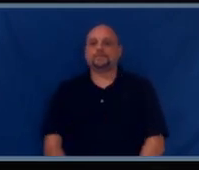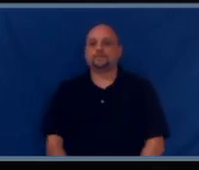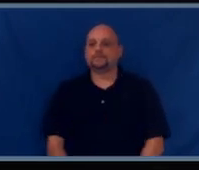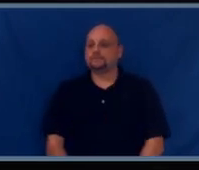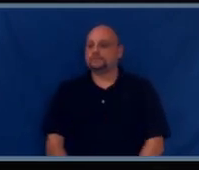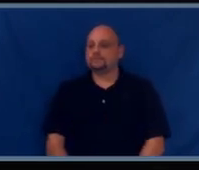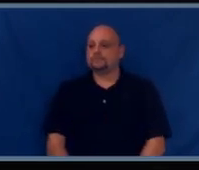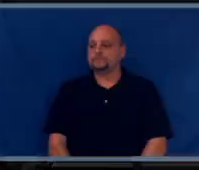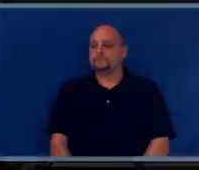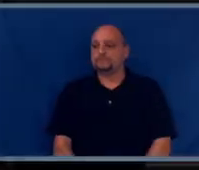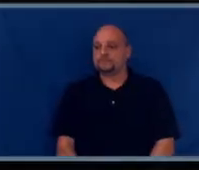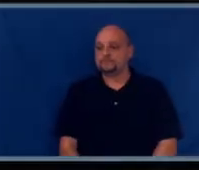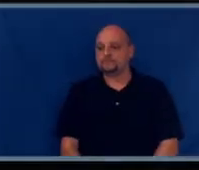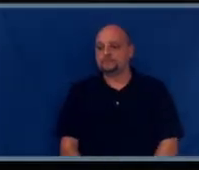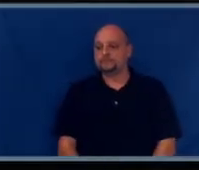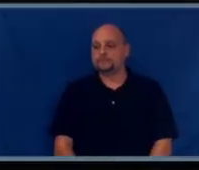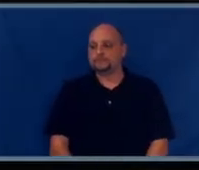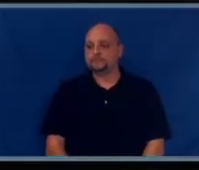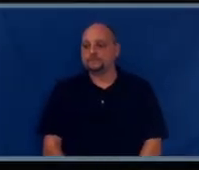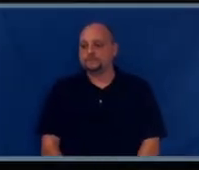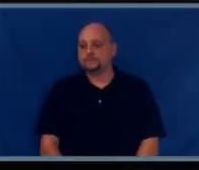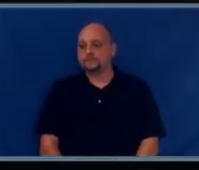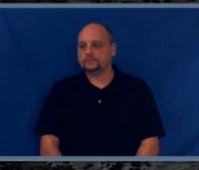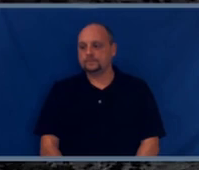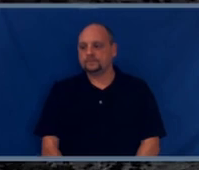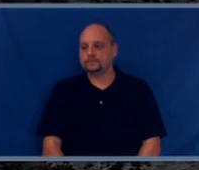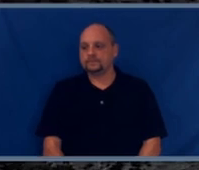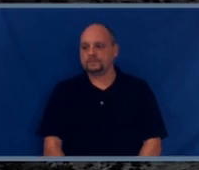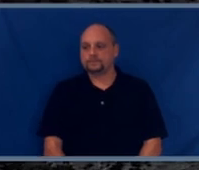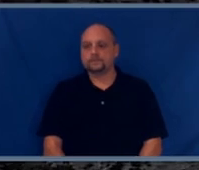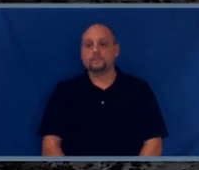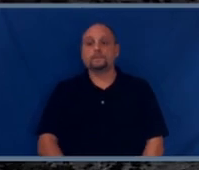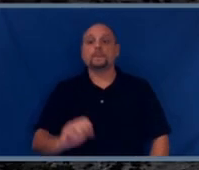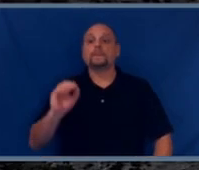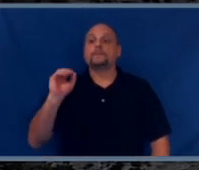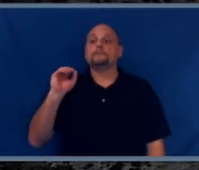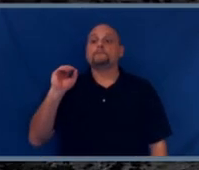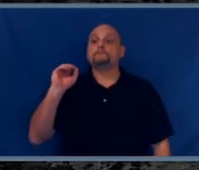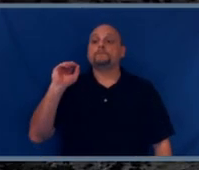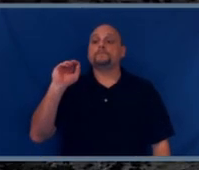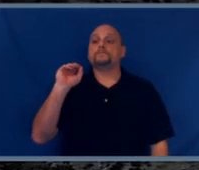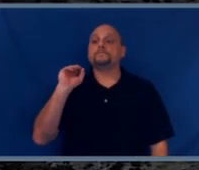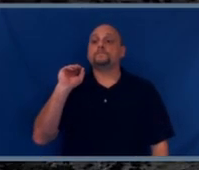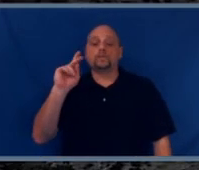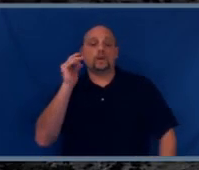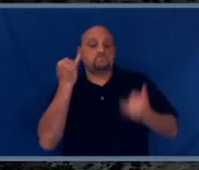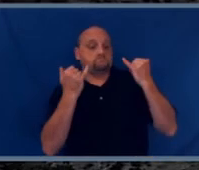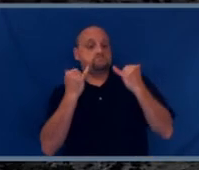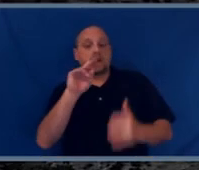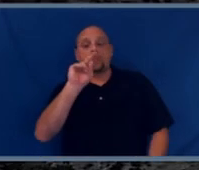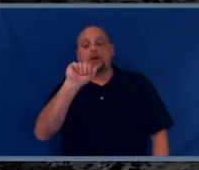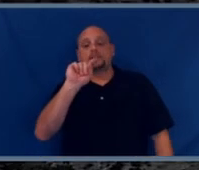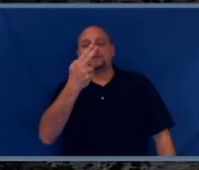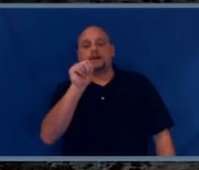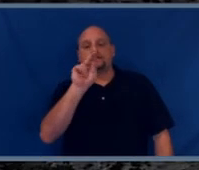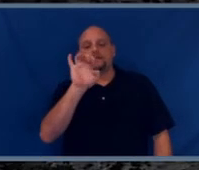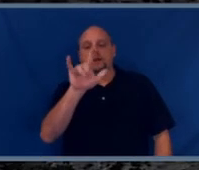THERE YOU HAVE IT. SO, NATHANIEL ON TWITTER ASKS, IT WAS MENTIONED THAT THERE WAS